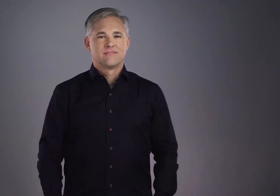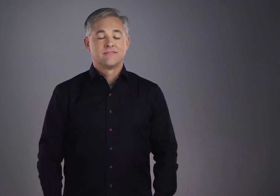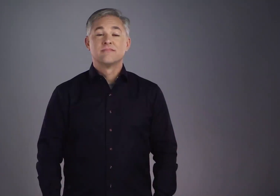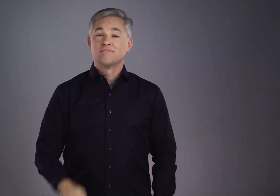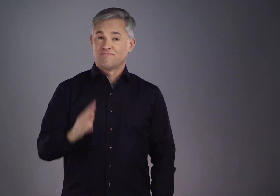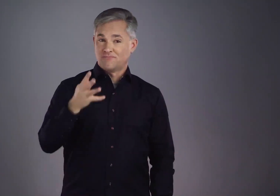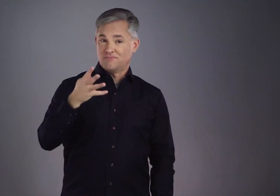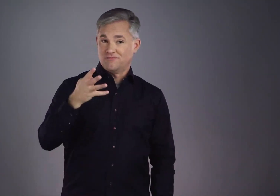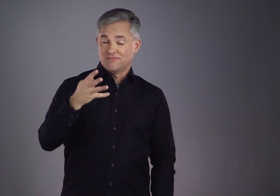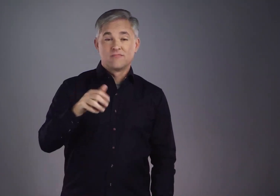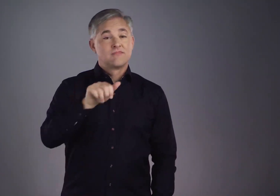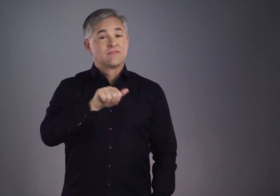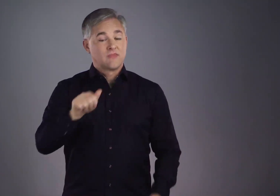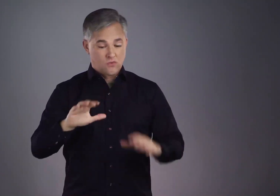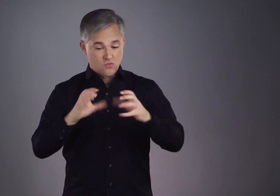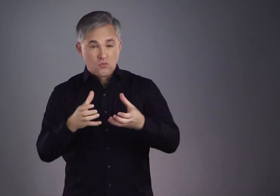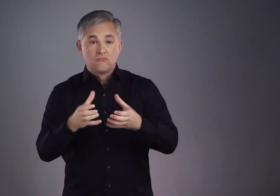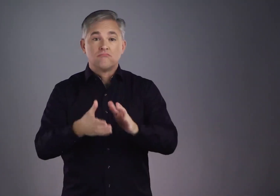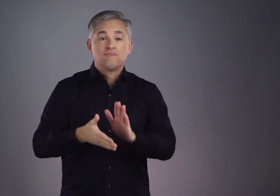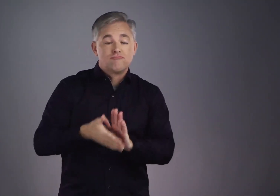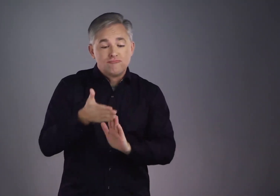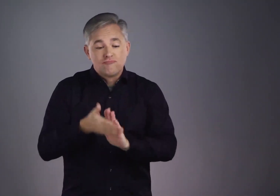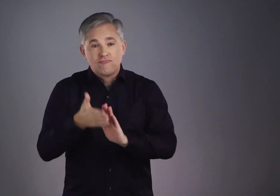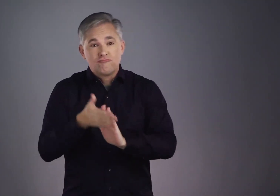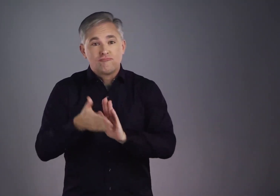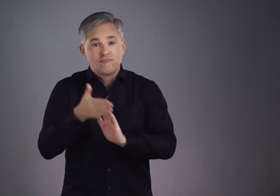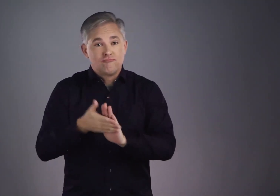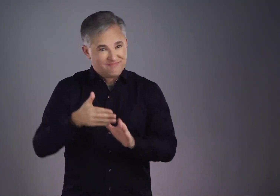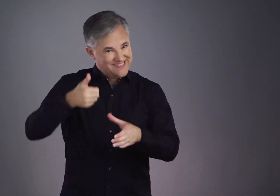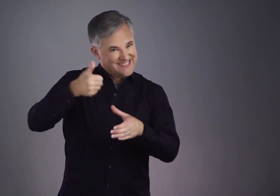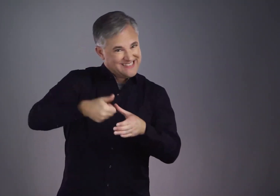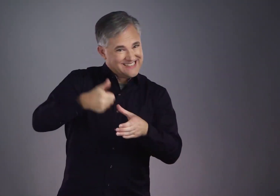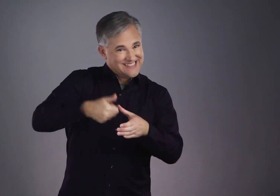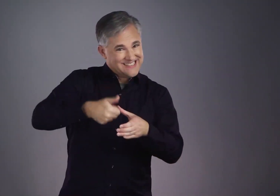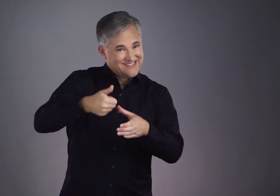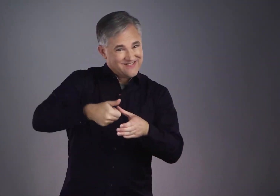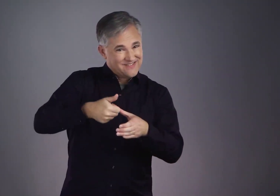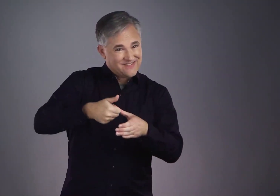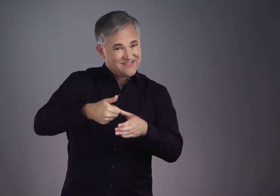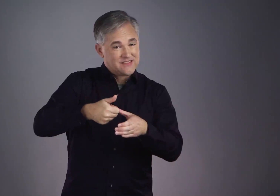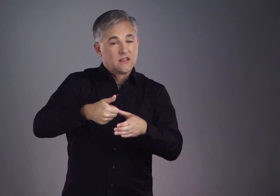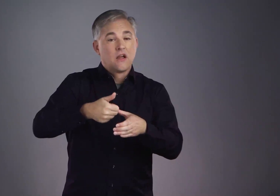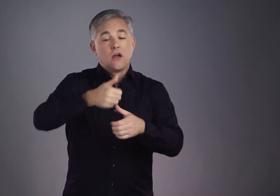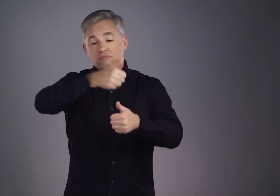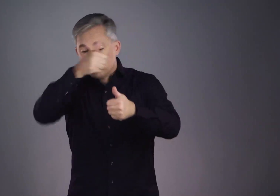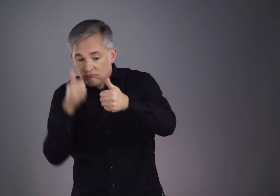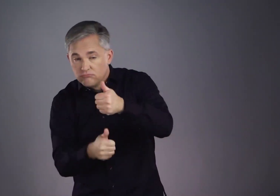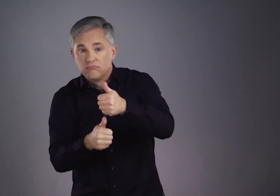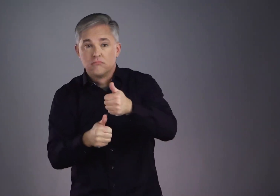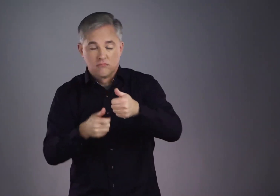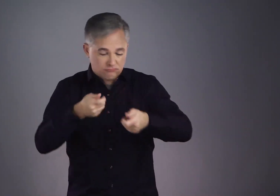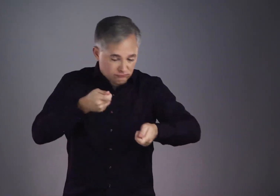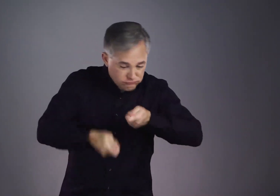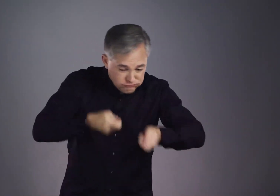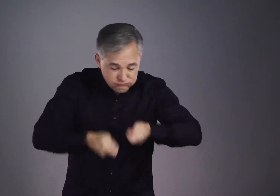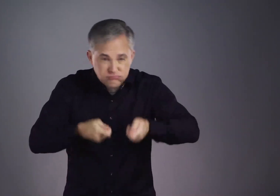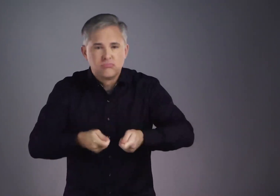4. — With respect to its own affairs, each A.A. group should be responsible to no other authority